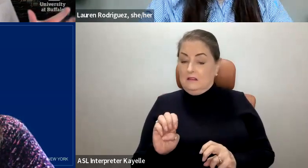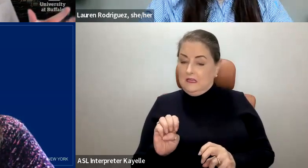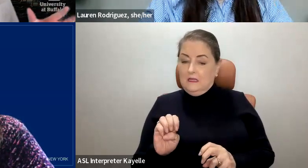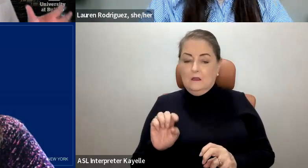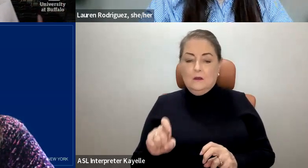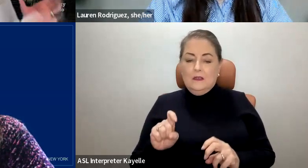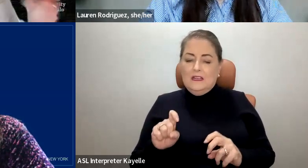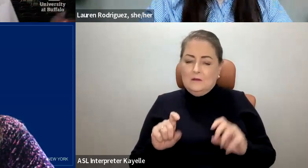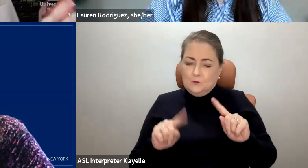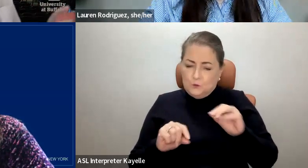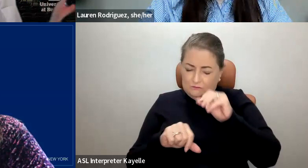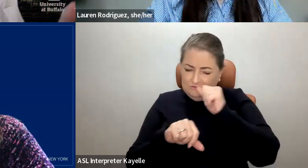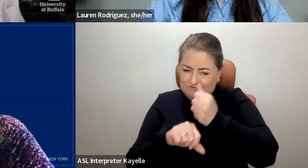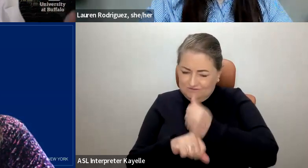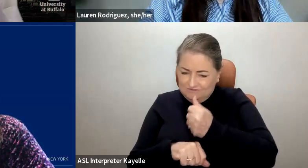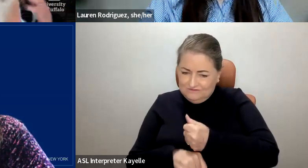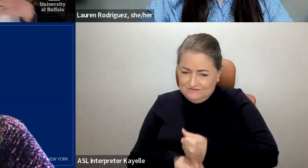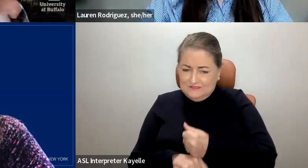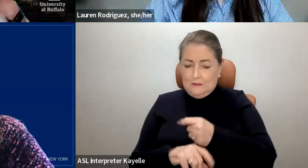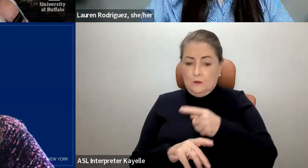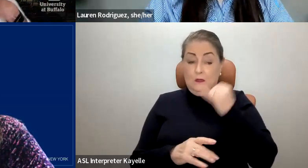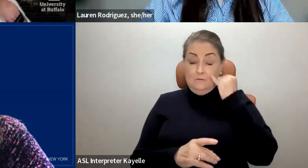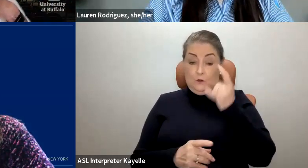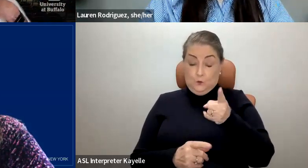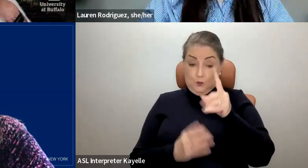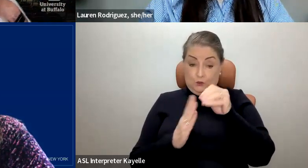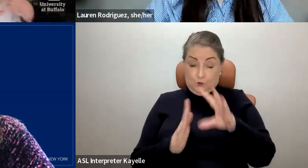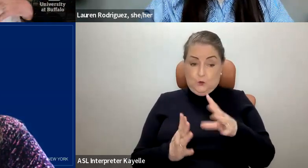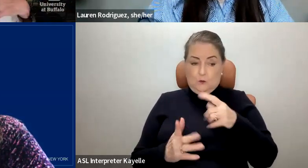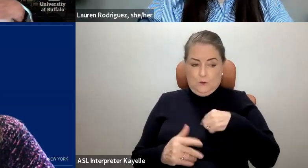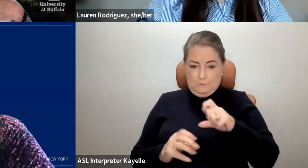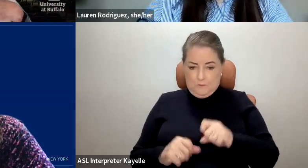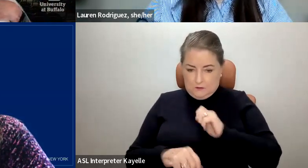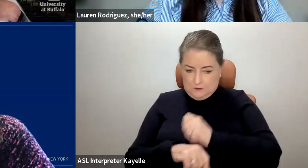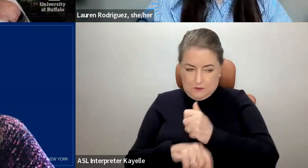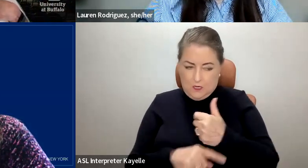be able to set up views as a student. So if I want to do testing, and again, I'm not affiliated with a campus